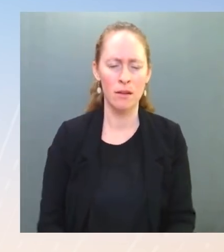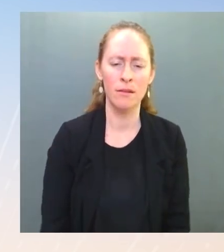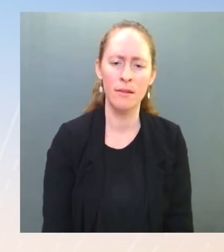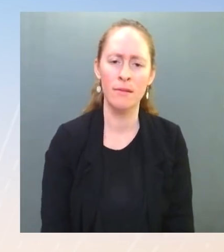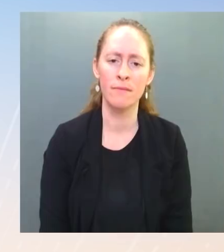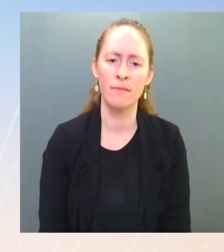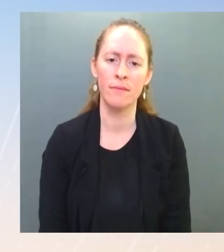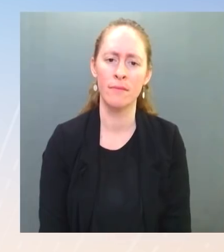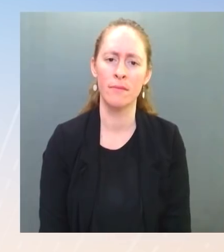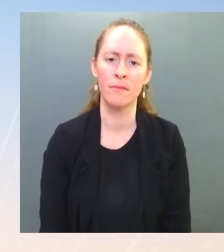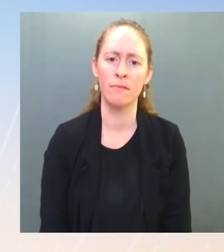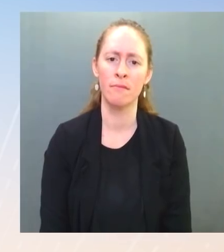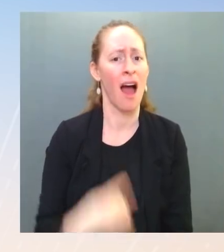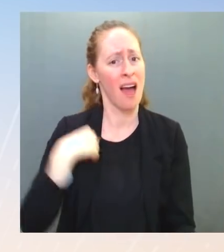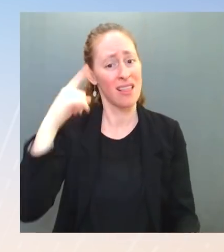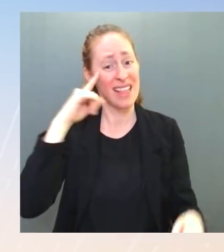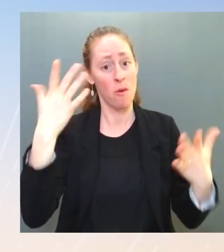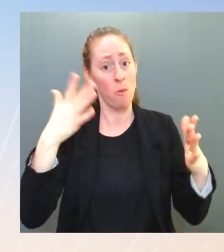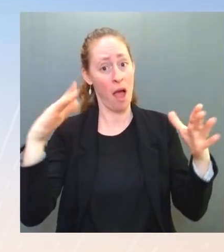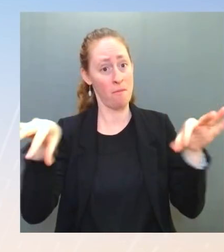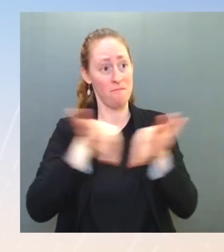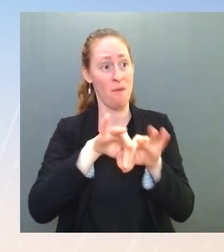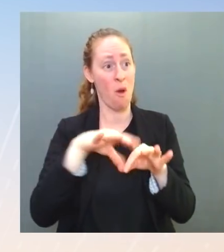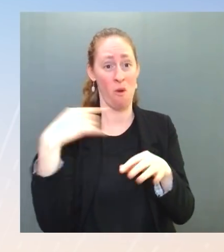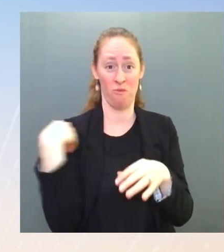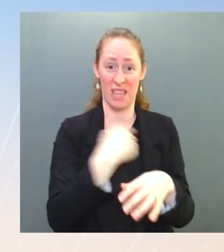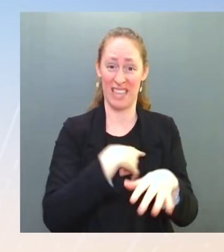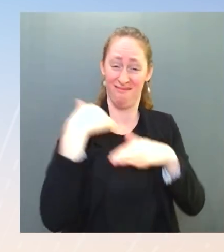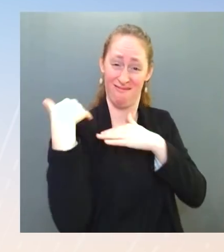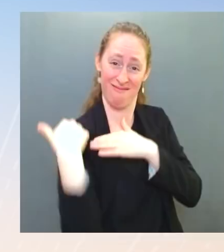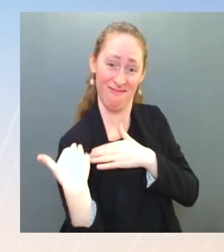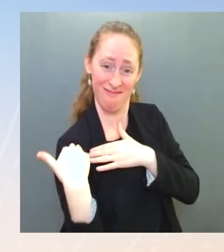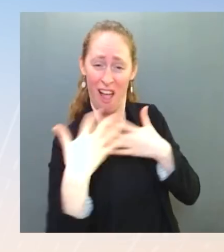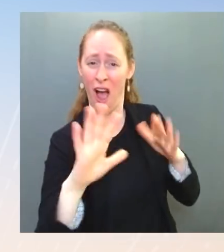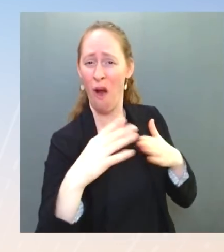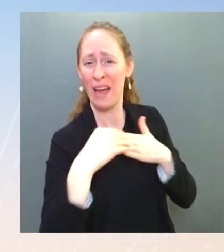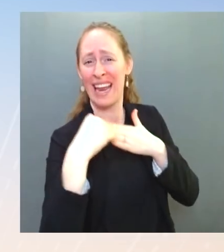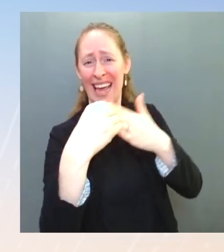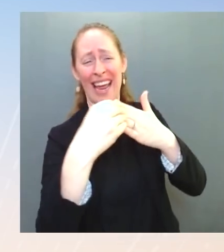in standing up against Russia and ensuring we are providing military, security assistance,